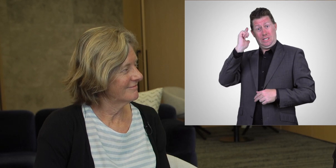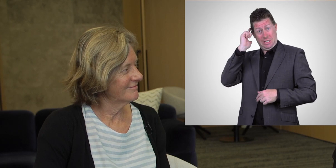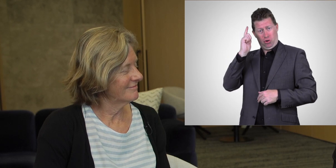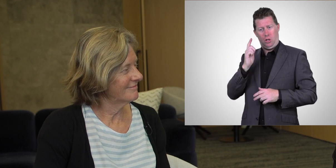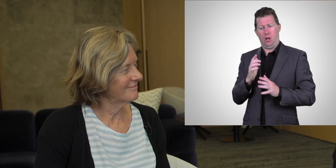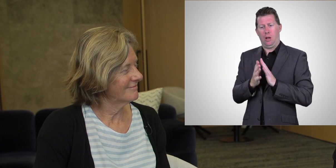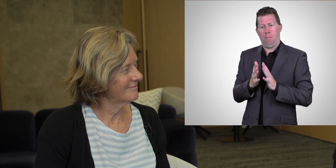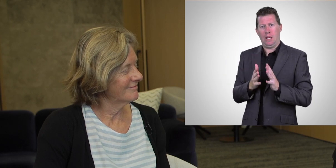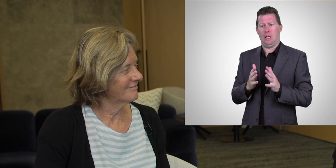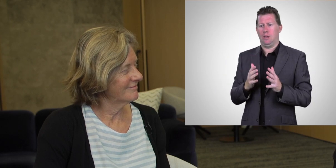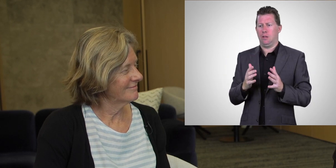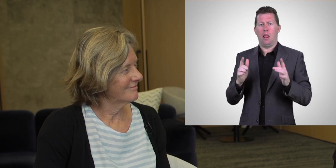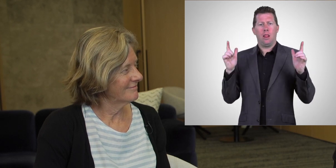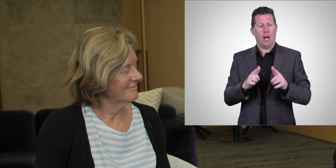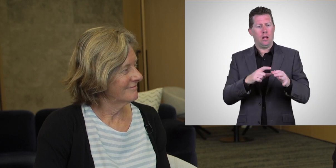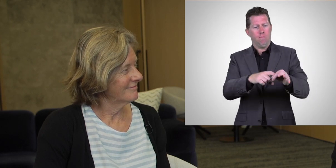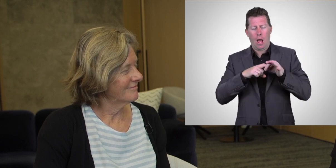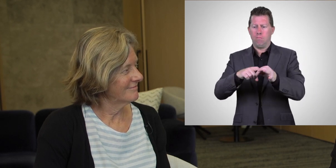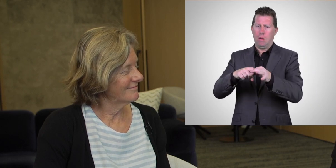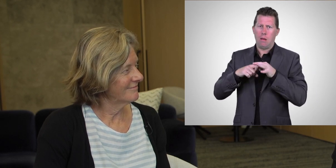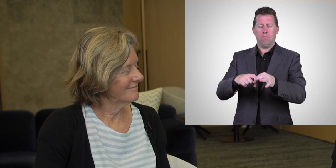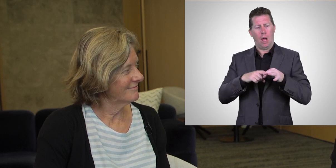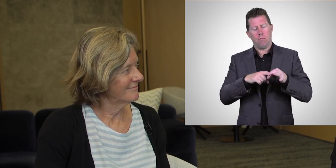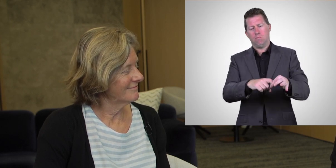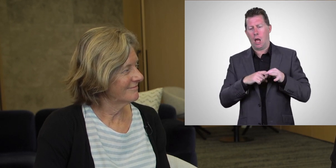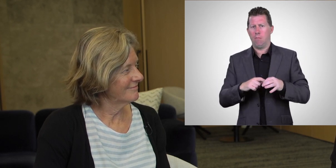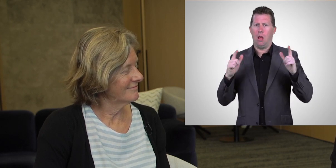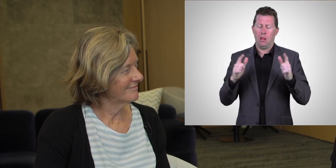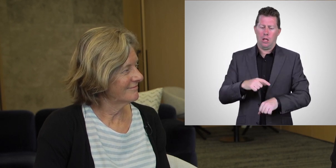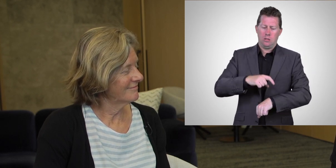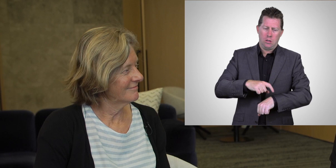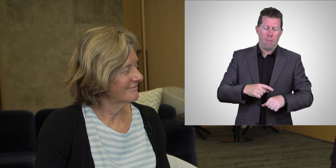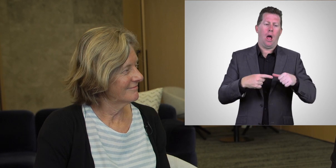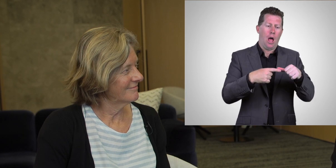is that there's fewer questions from students, there's potentially less time taken up with trying